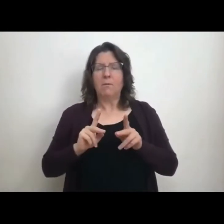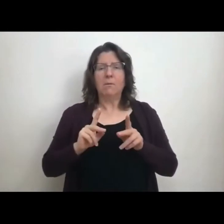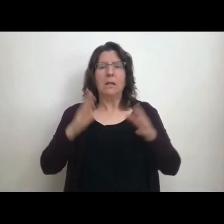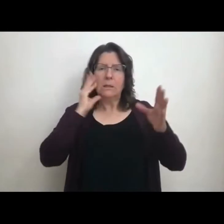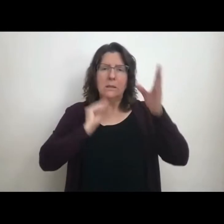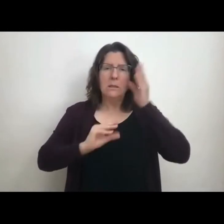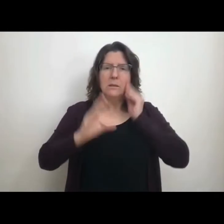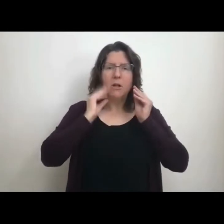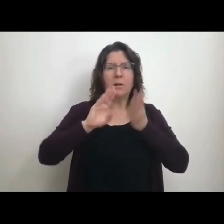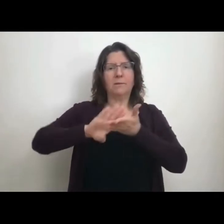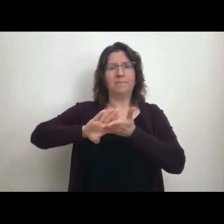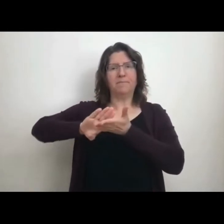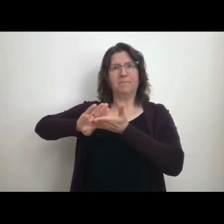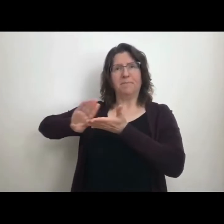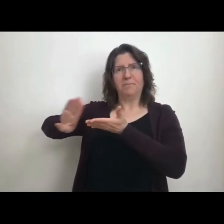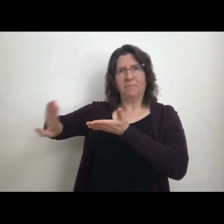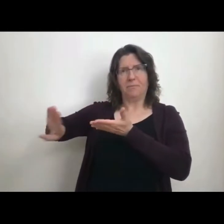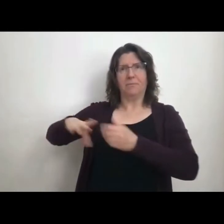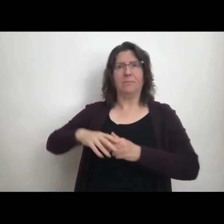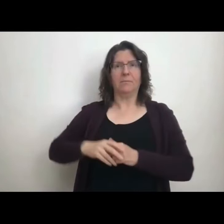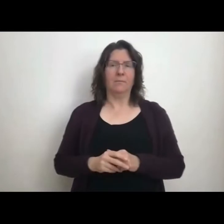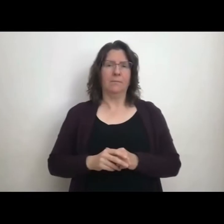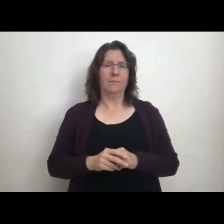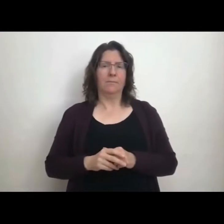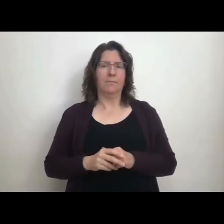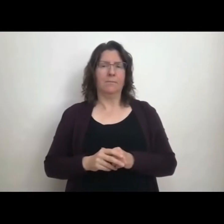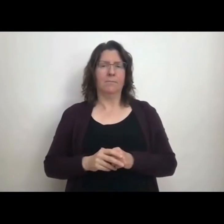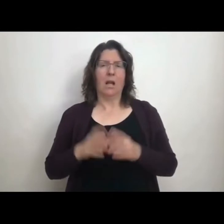Many groups of people experience marginalization.